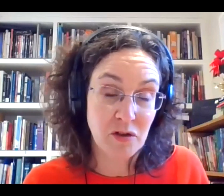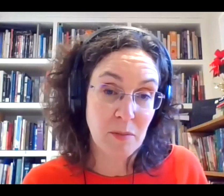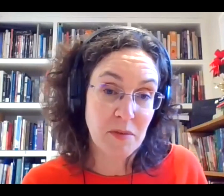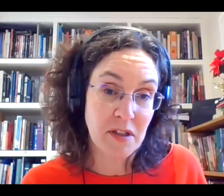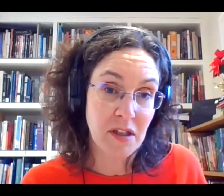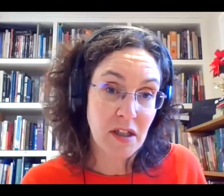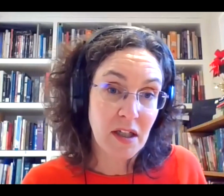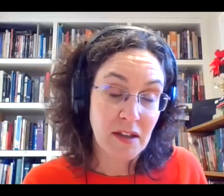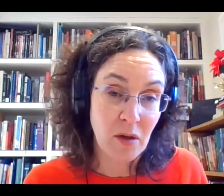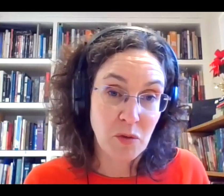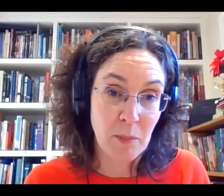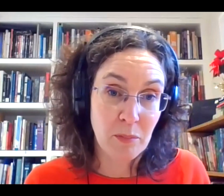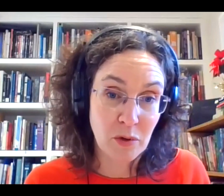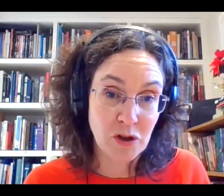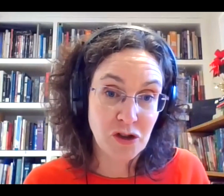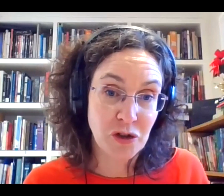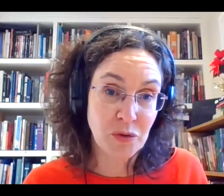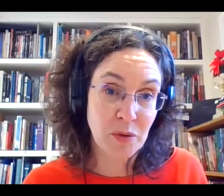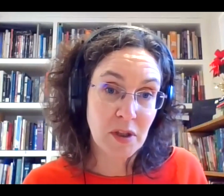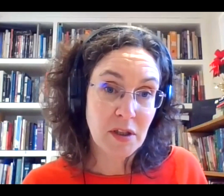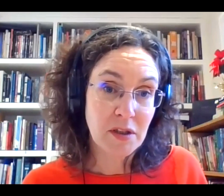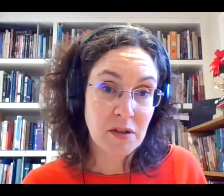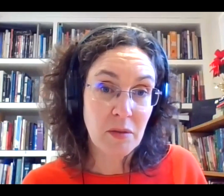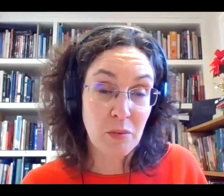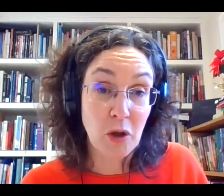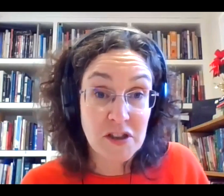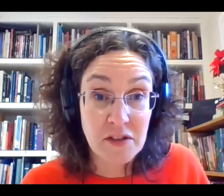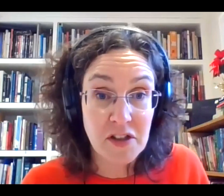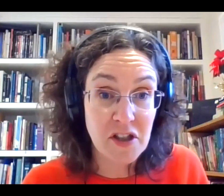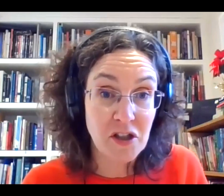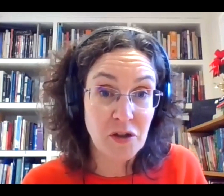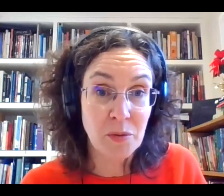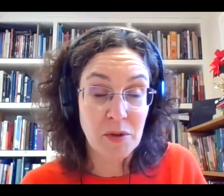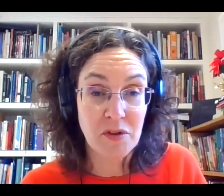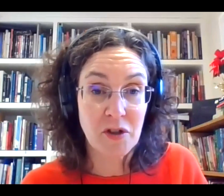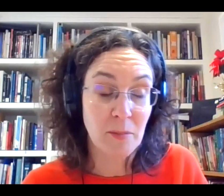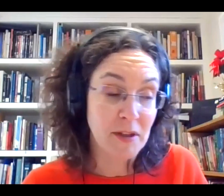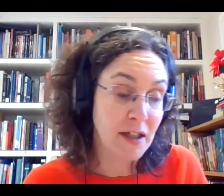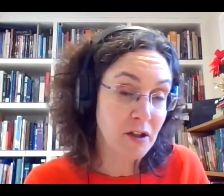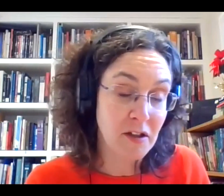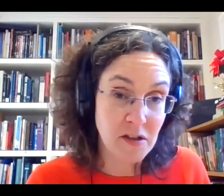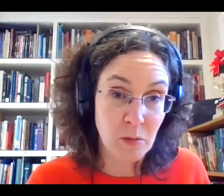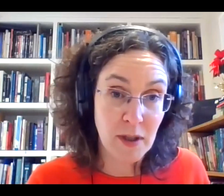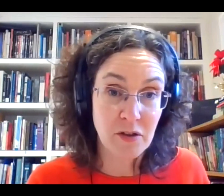of scripts, and that was what brought Deevy to you. You talk about getting on the subway